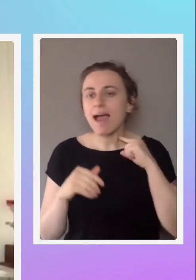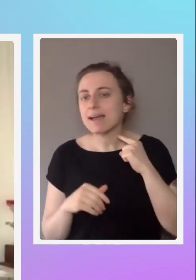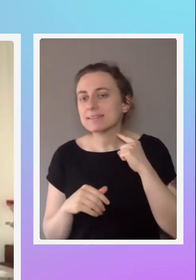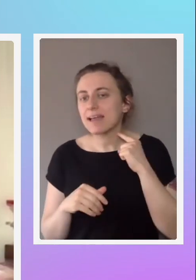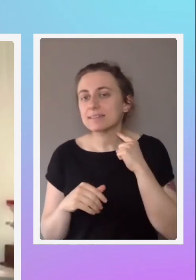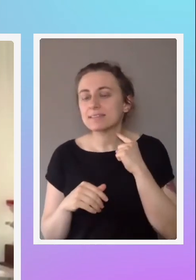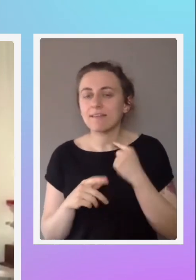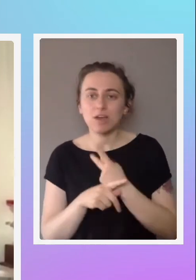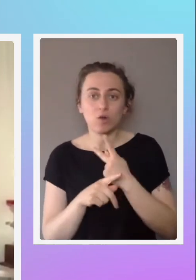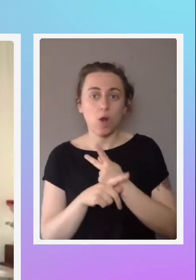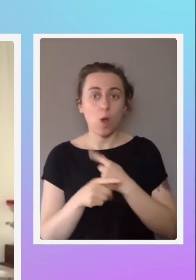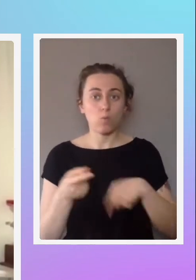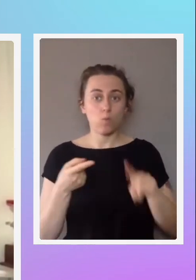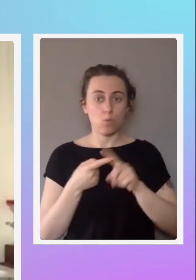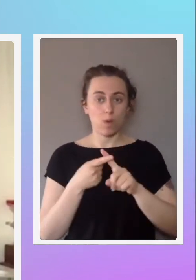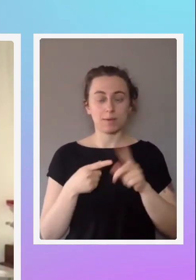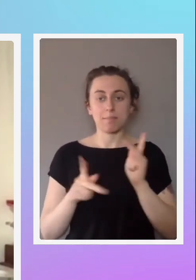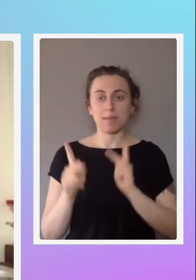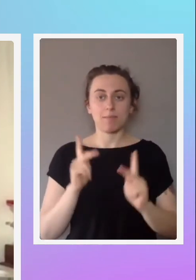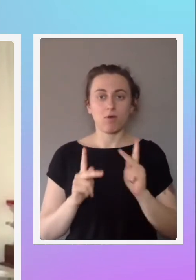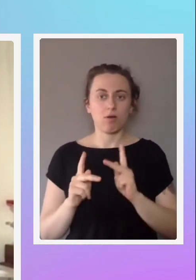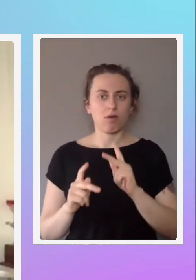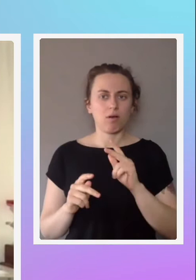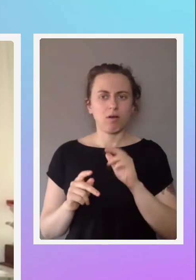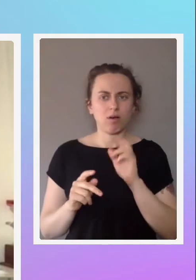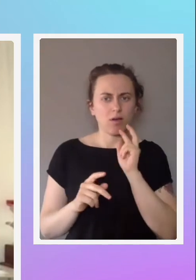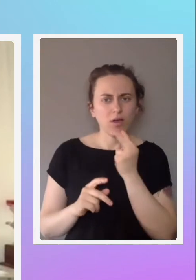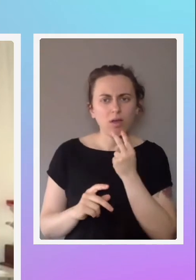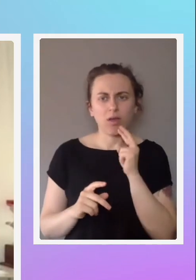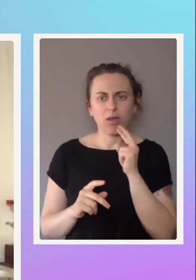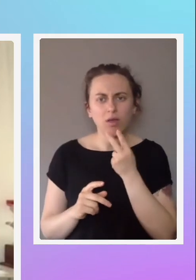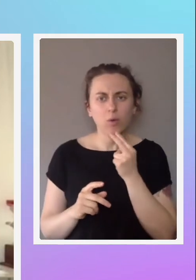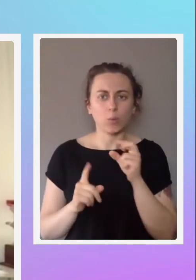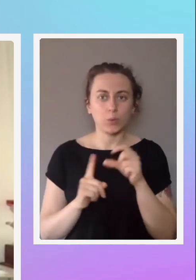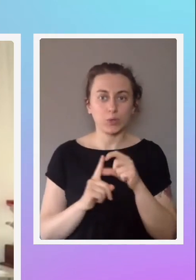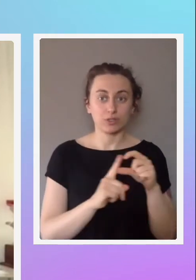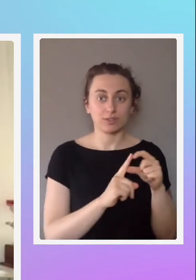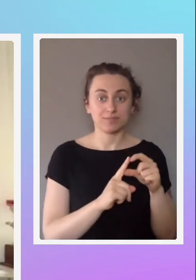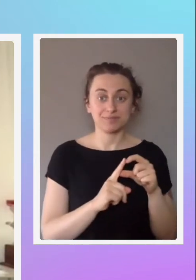but it doesn't stop there. It turns out that her speech processor